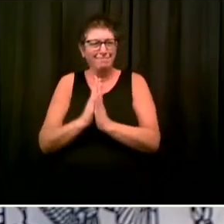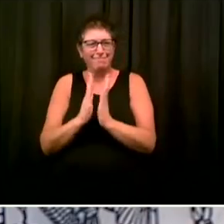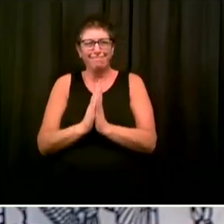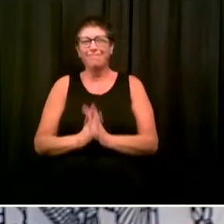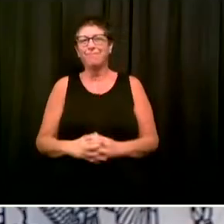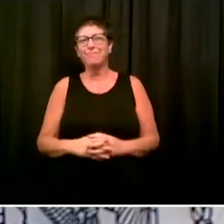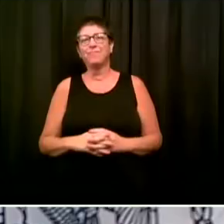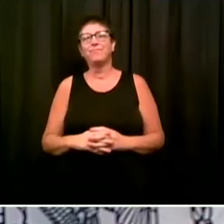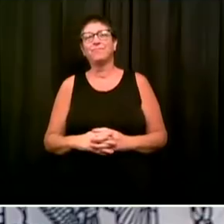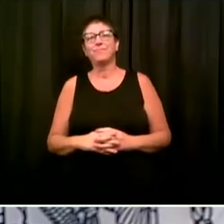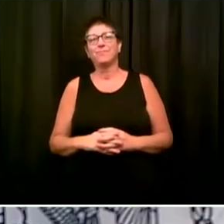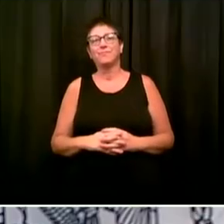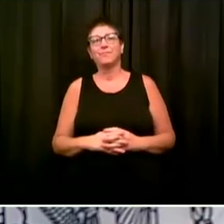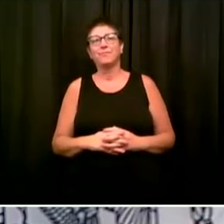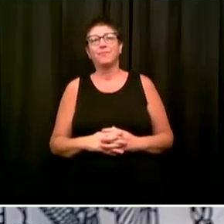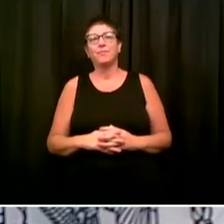I AM JUST EXCITED